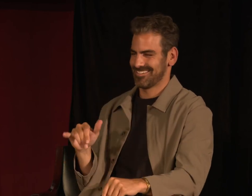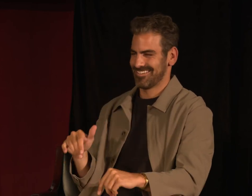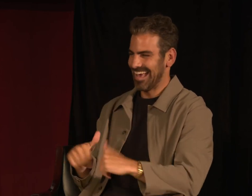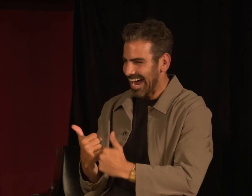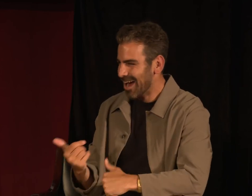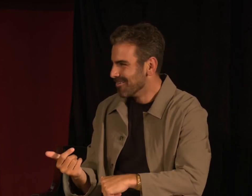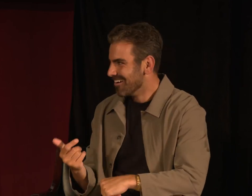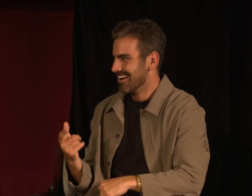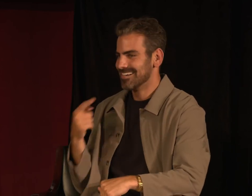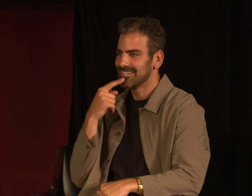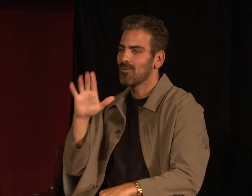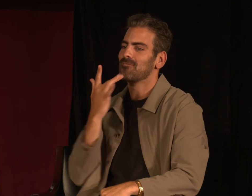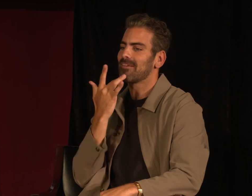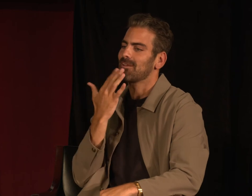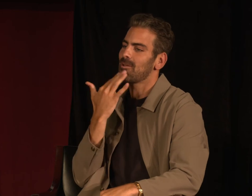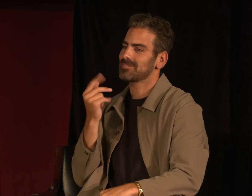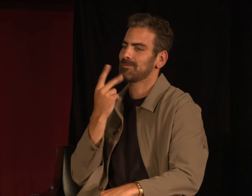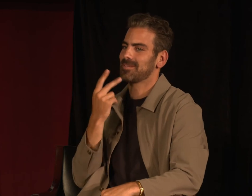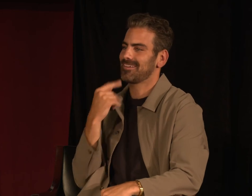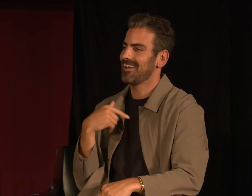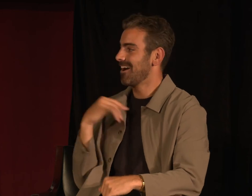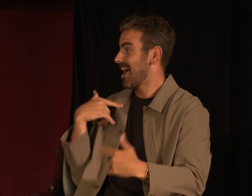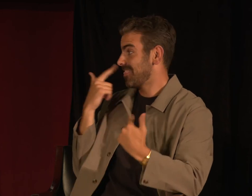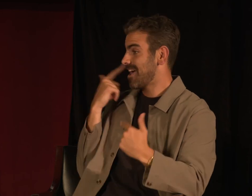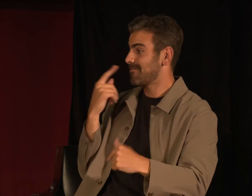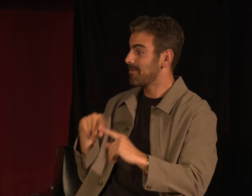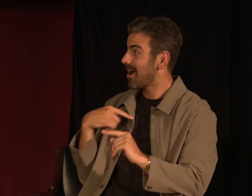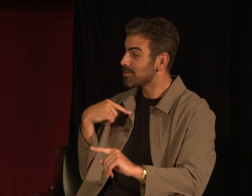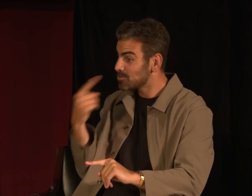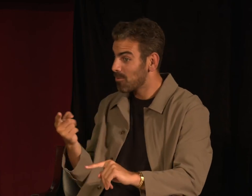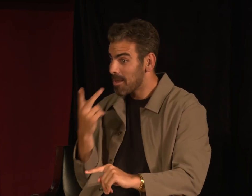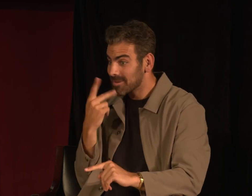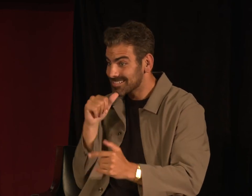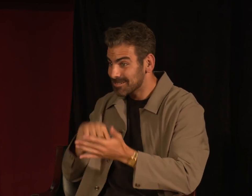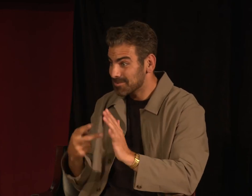I've always known you were different. And I said, how? She said your favorite color was pink. And I laughed, but it's true.